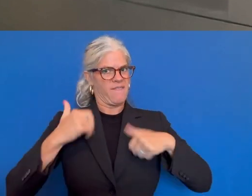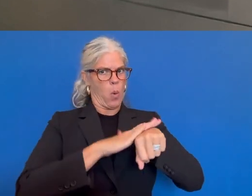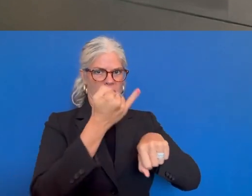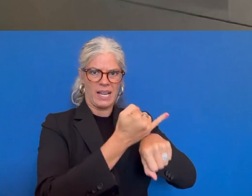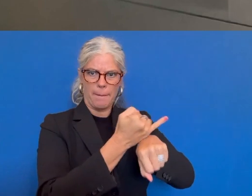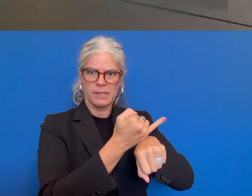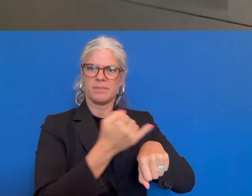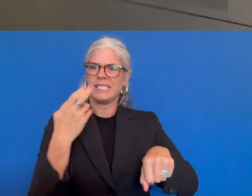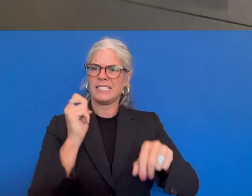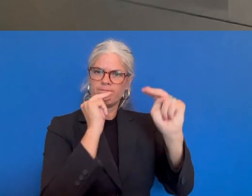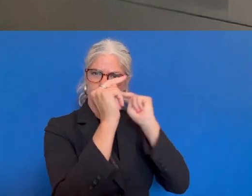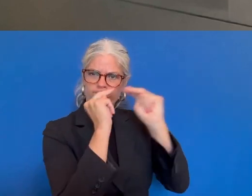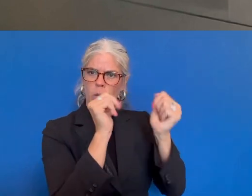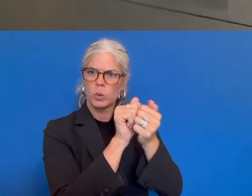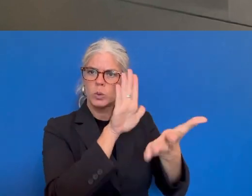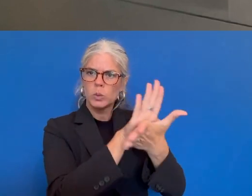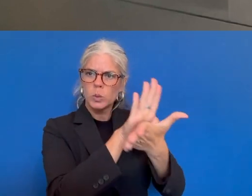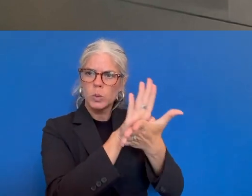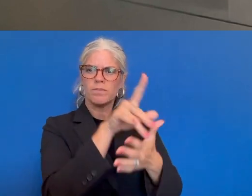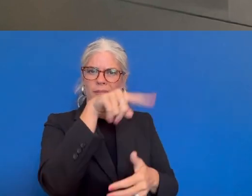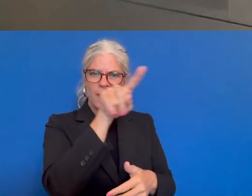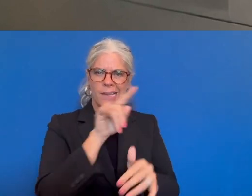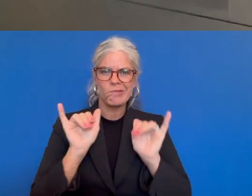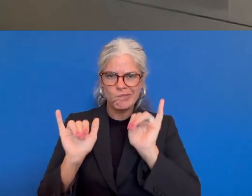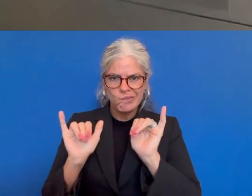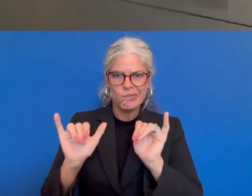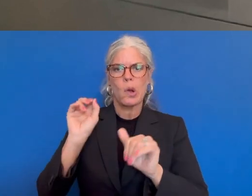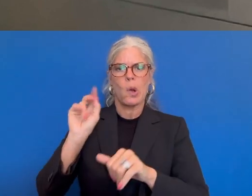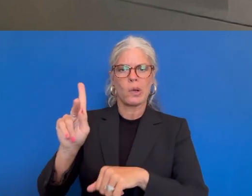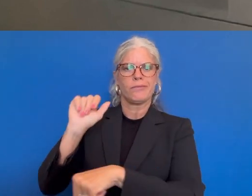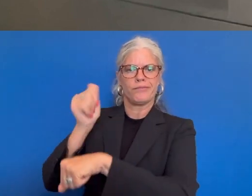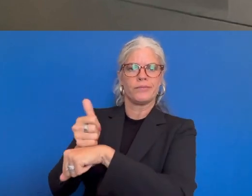and he negotiated with the school